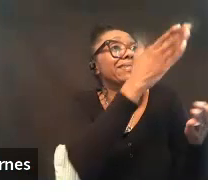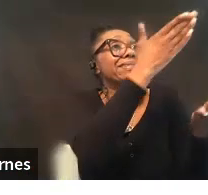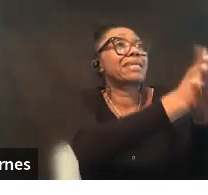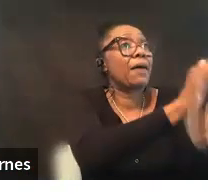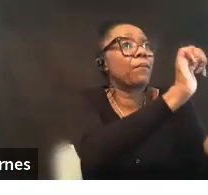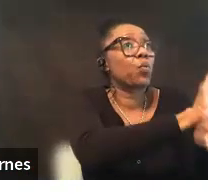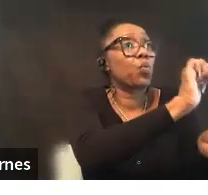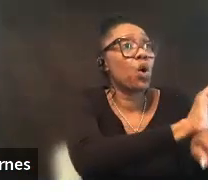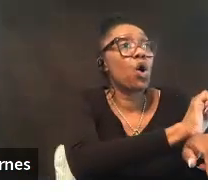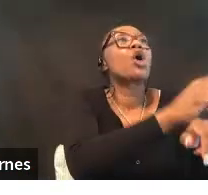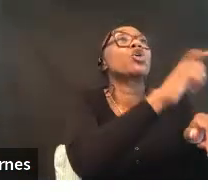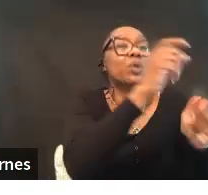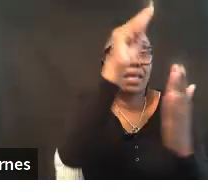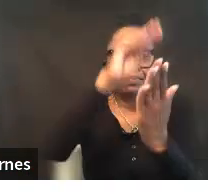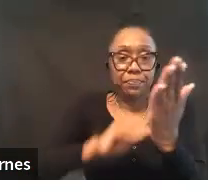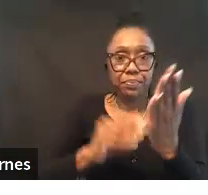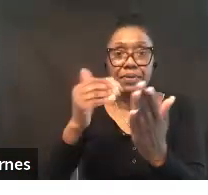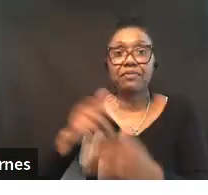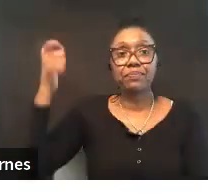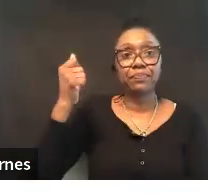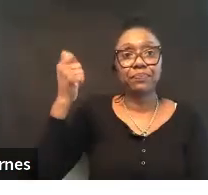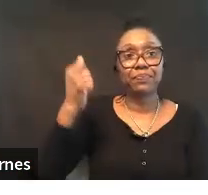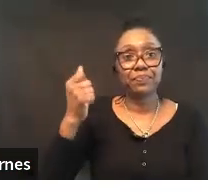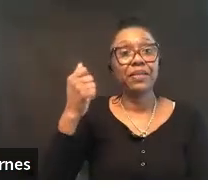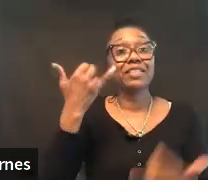And now it's already. Thank you.